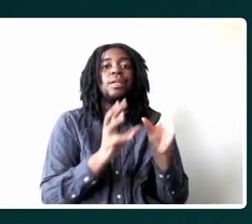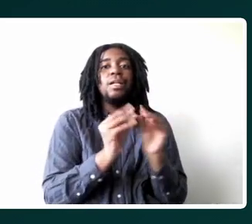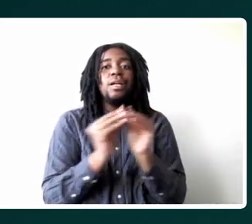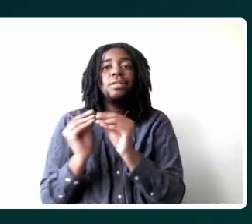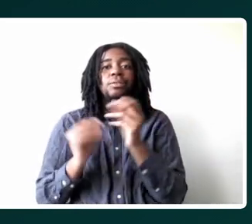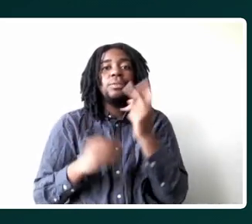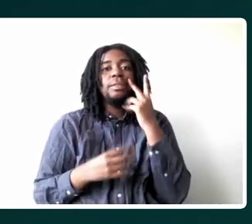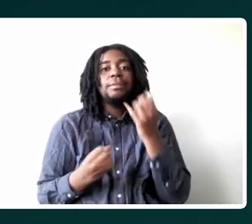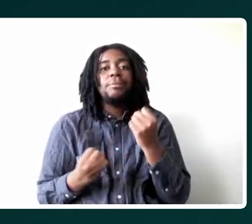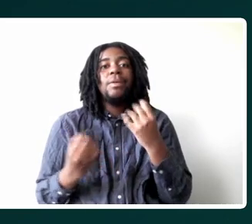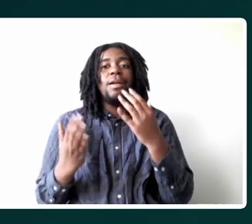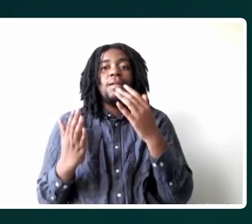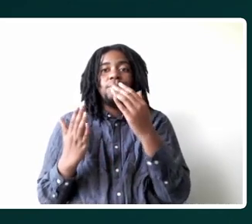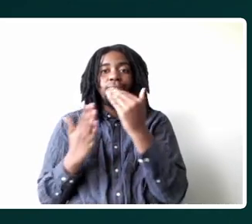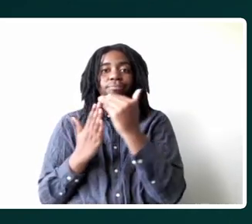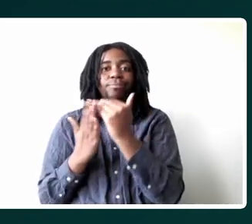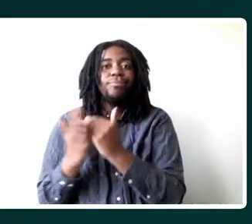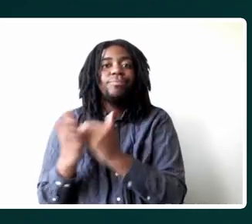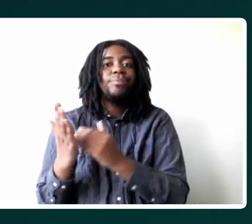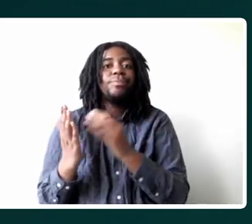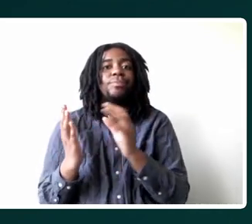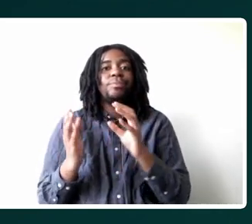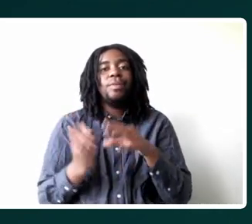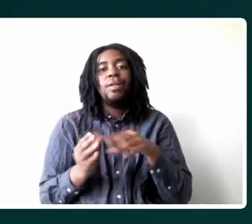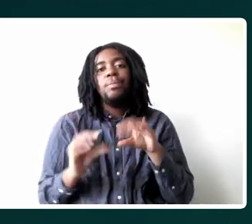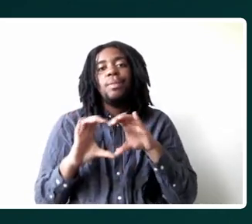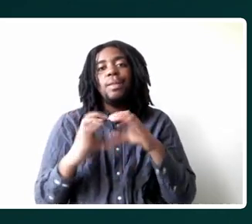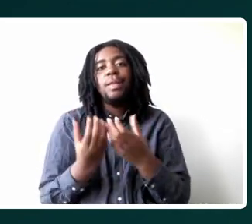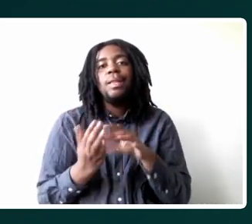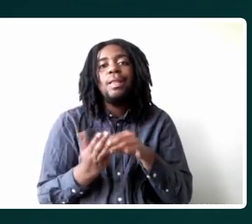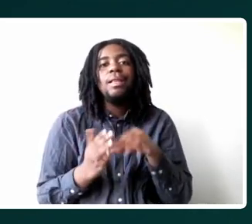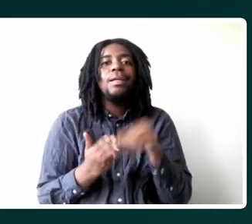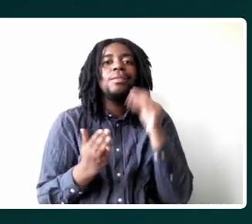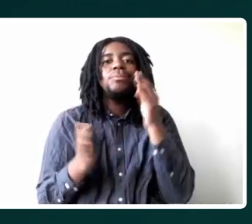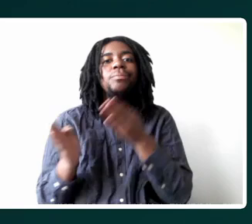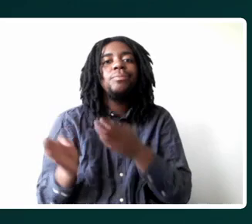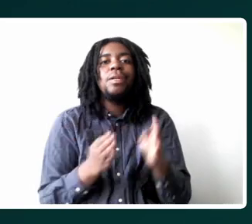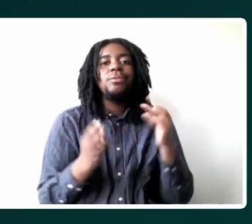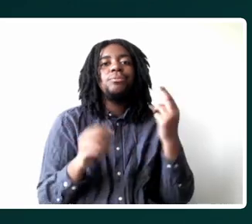plans we've used over the years. Our hope is that this session and the additional information in